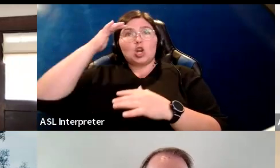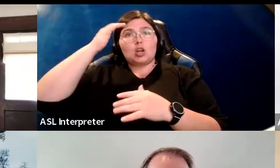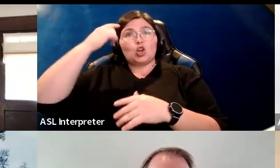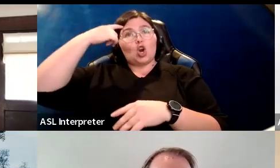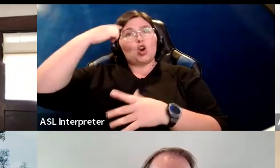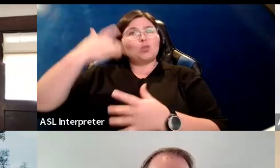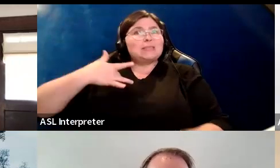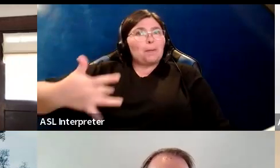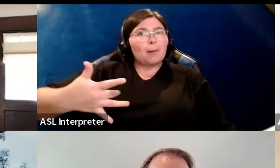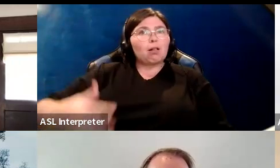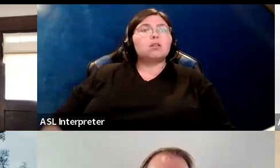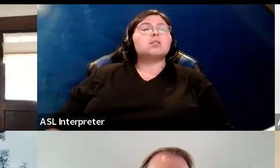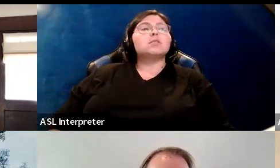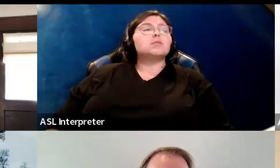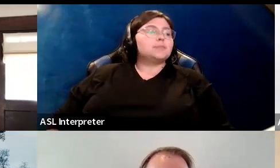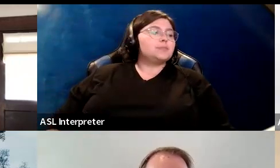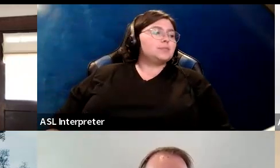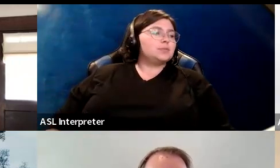So it's just an exciting ride.